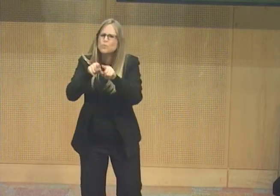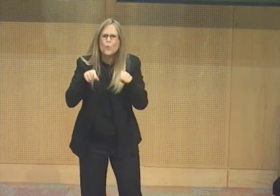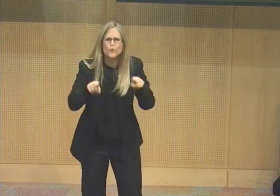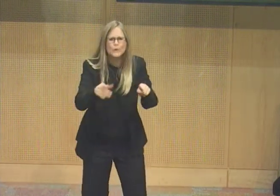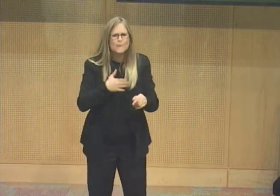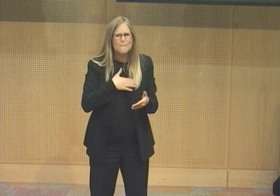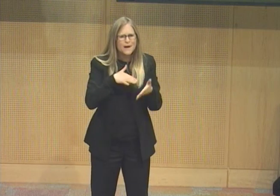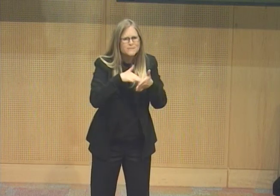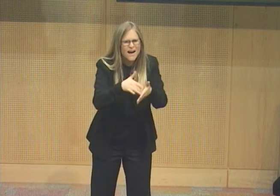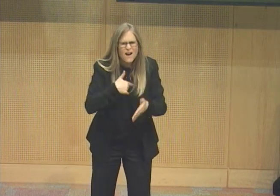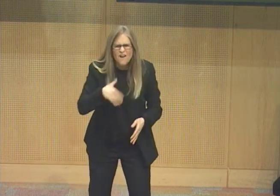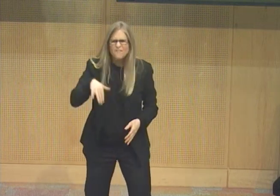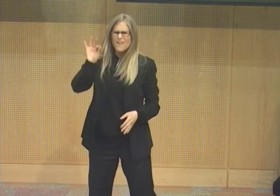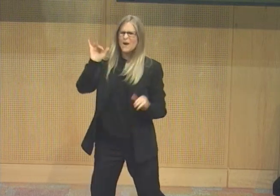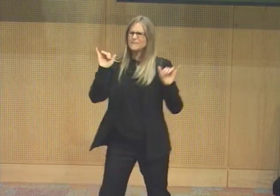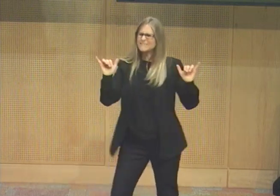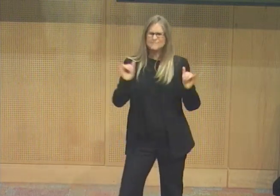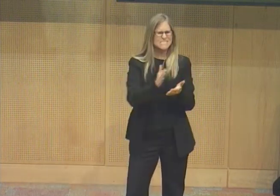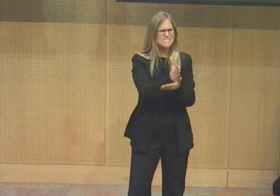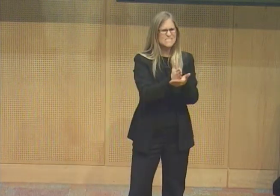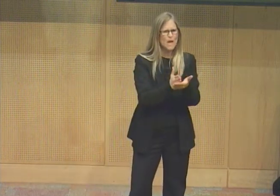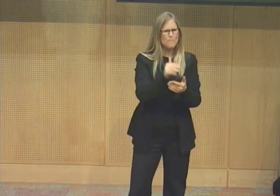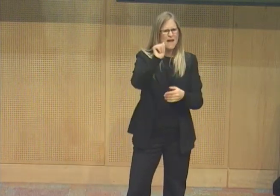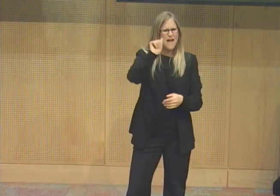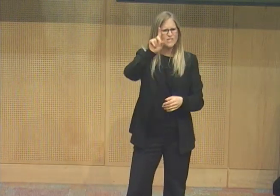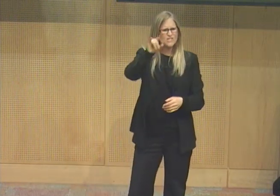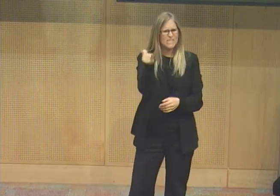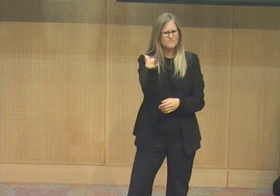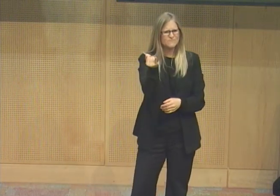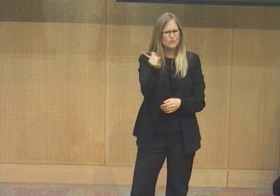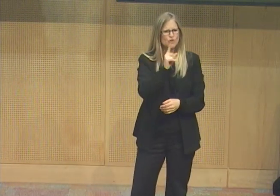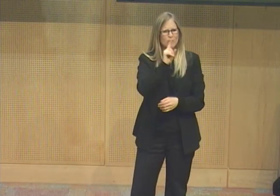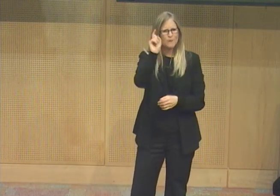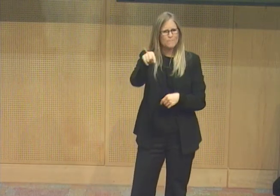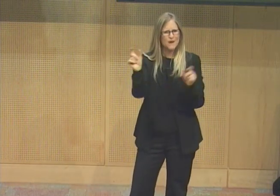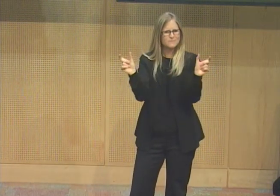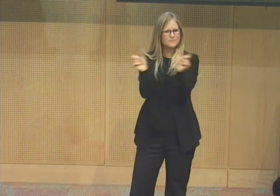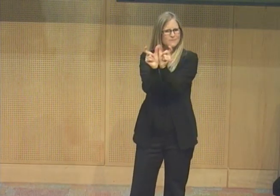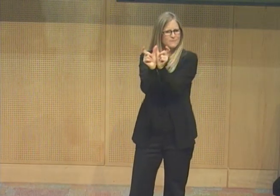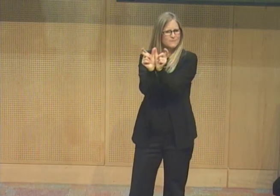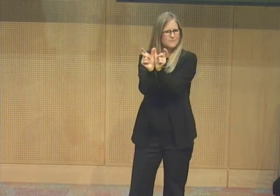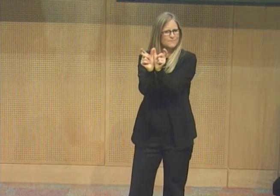all settled out the same way. It was through my research that I found that some adjectives